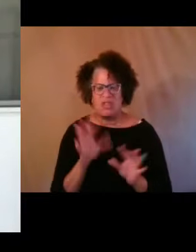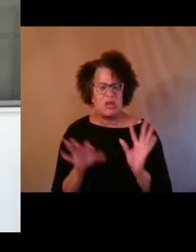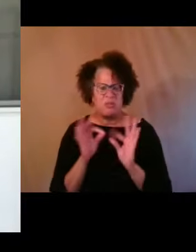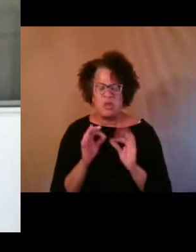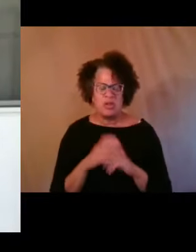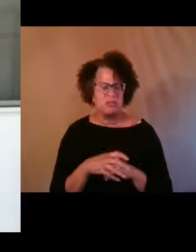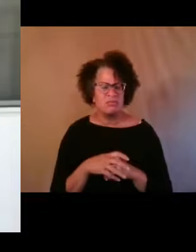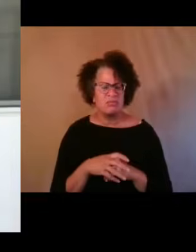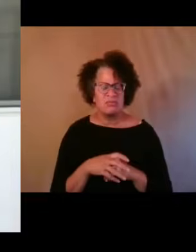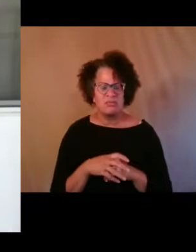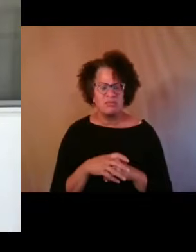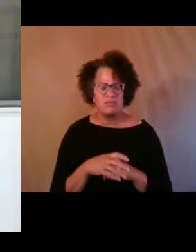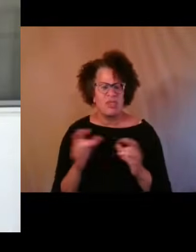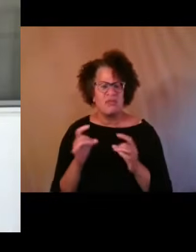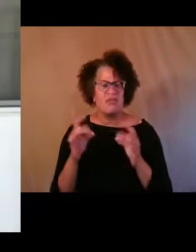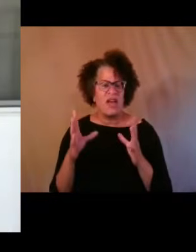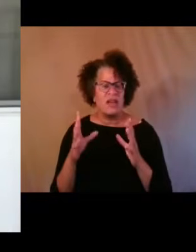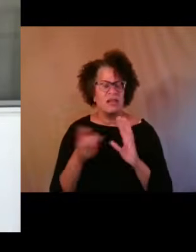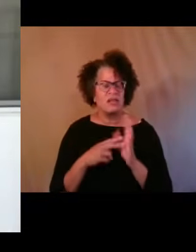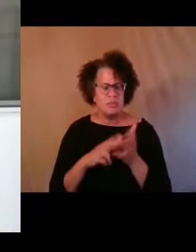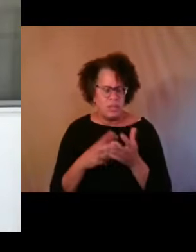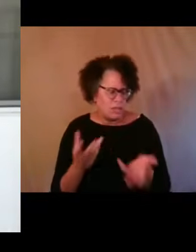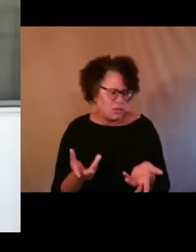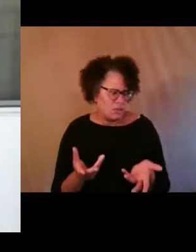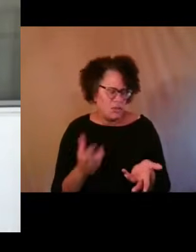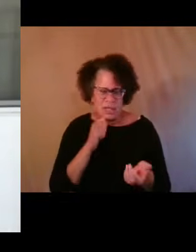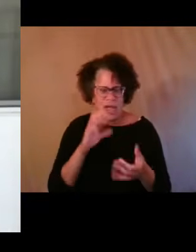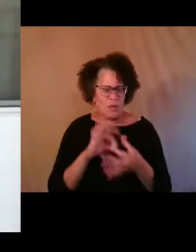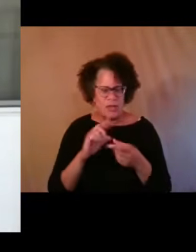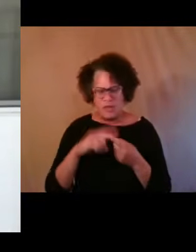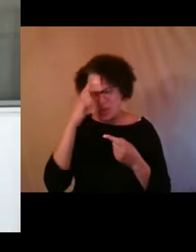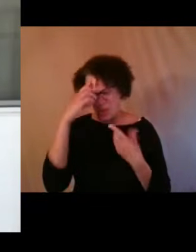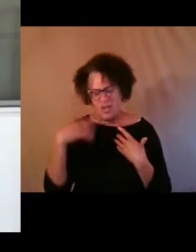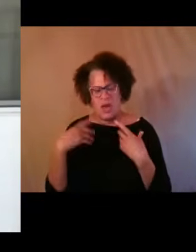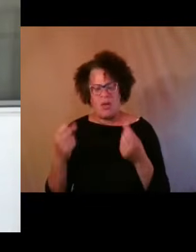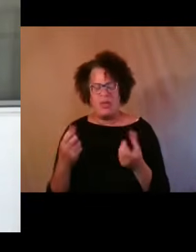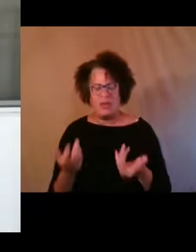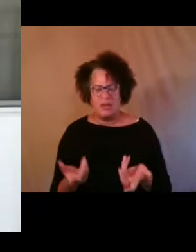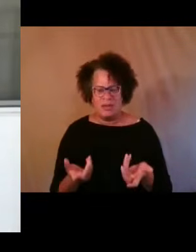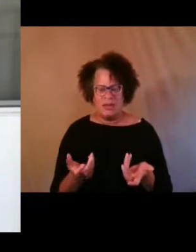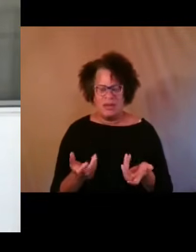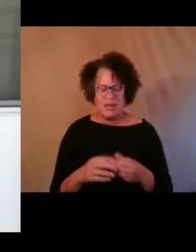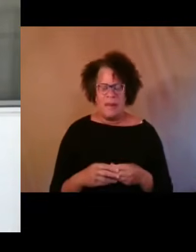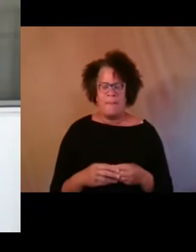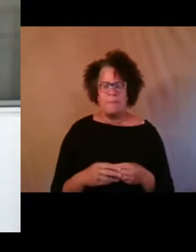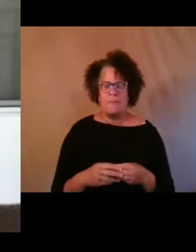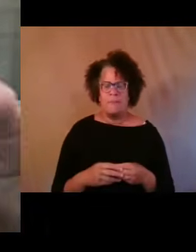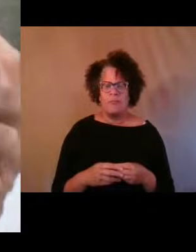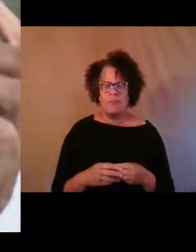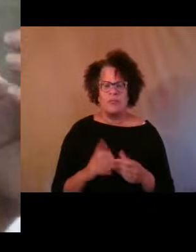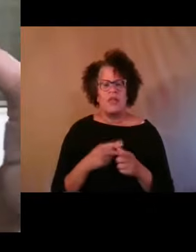And violence isn't acting upon them and is actually weaponized against them in a very harmful way.